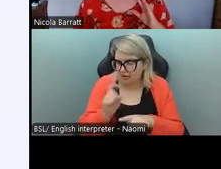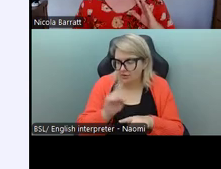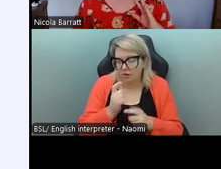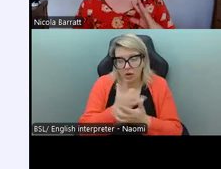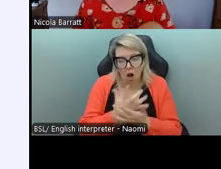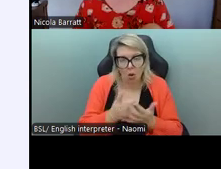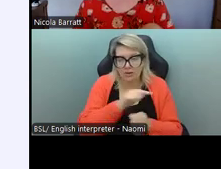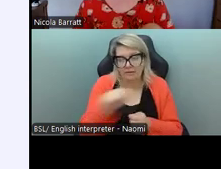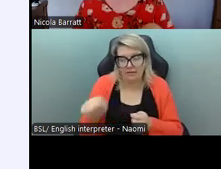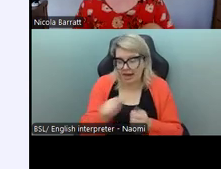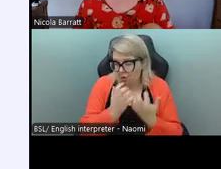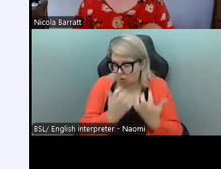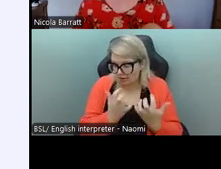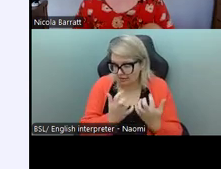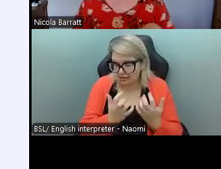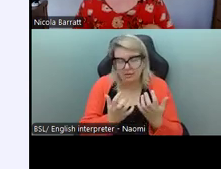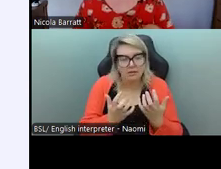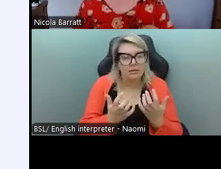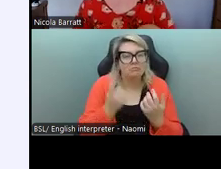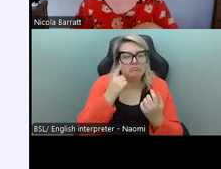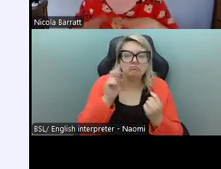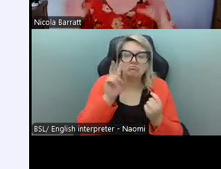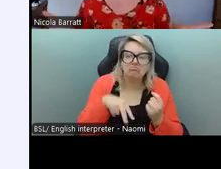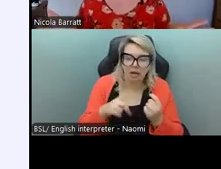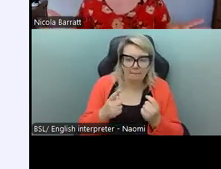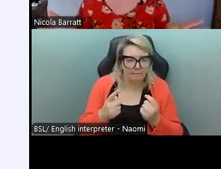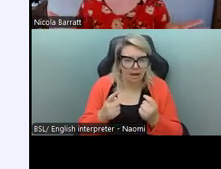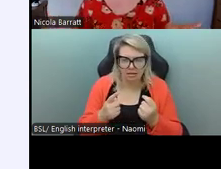were spending time on there but not taking any kind of action,